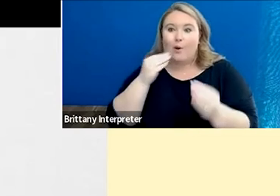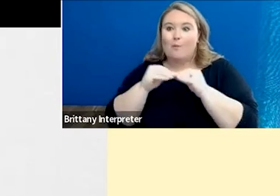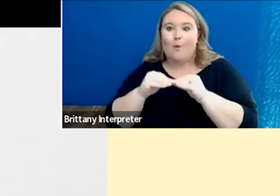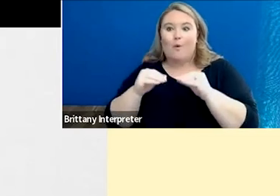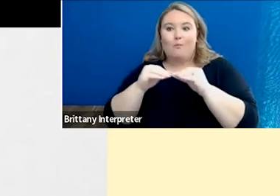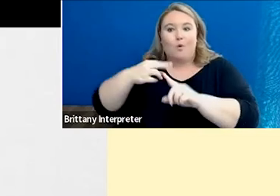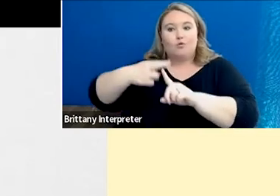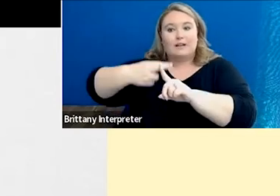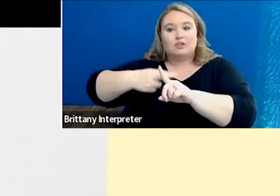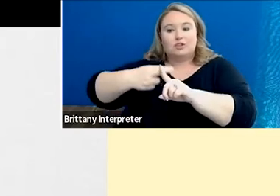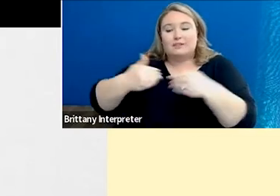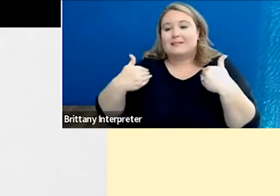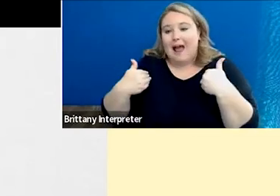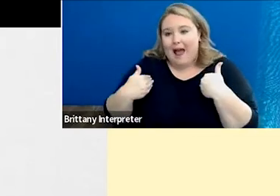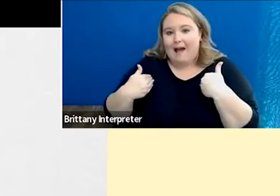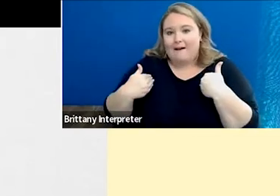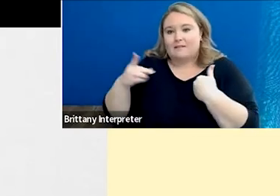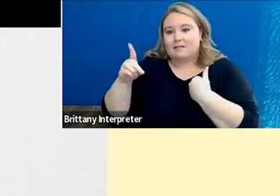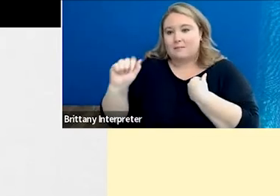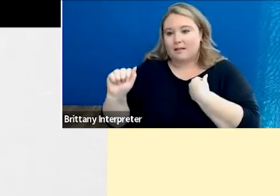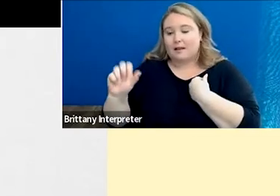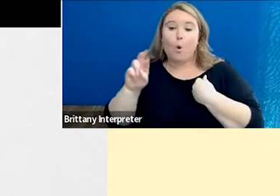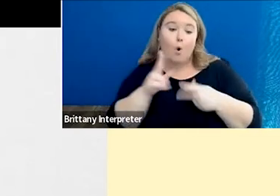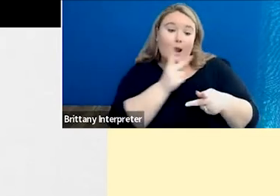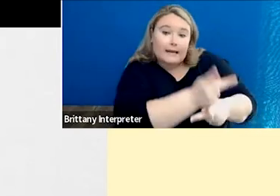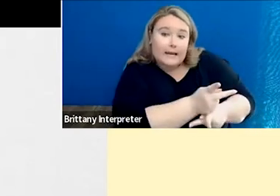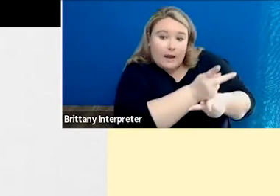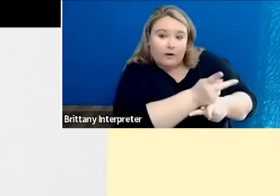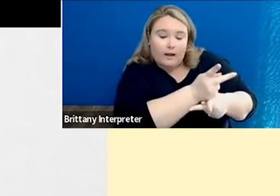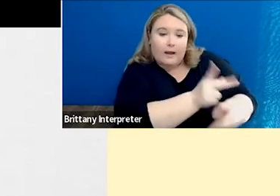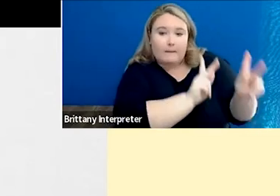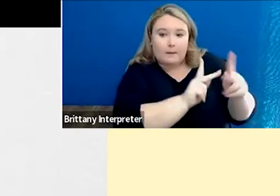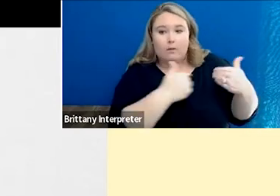or caring for loved ones with disabilities. And so they really are on the frontlines of these struggles